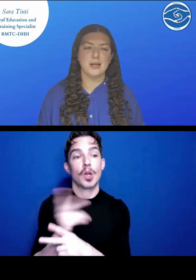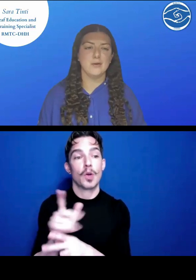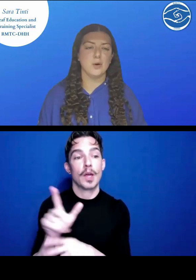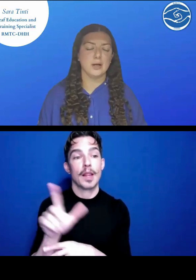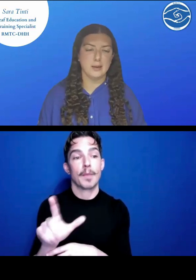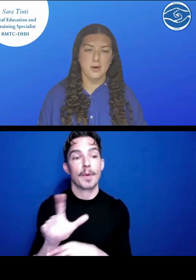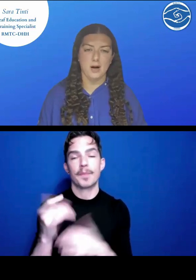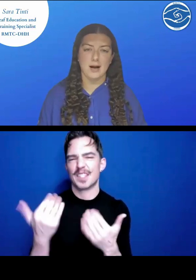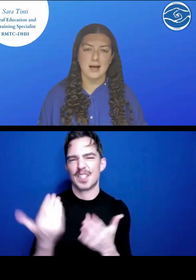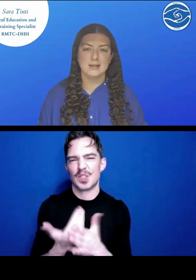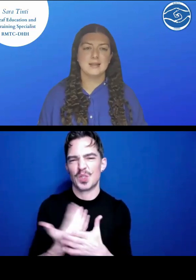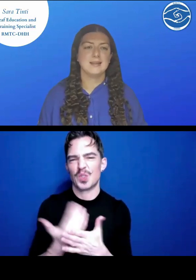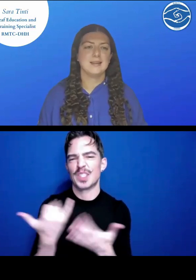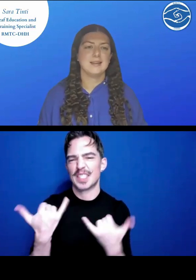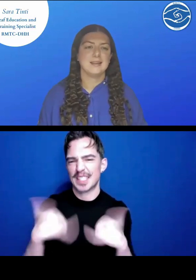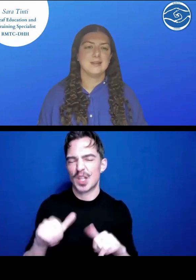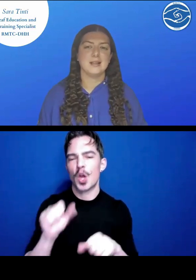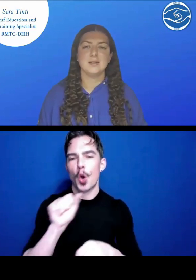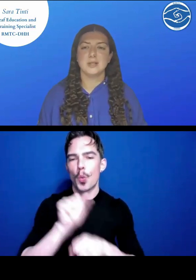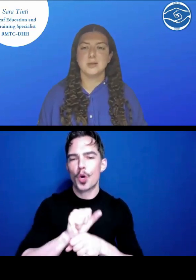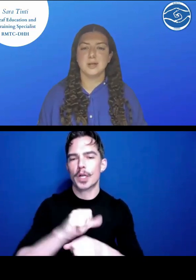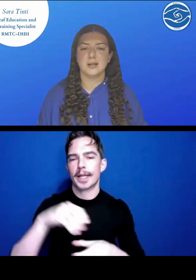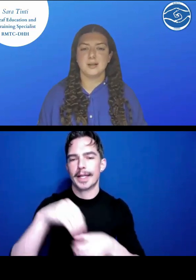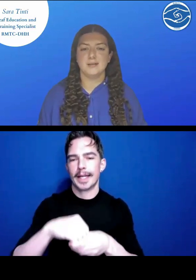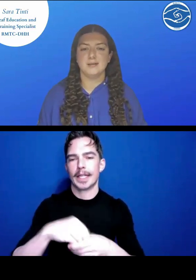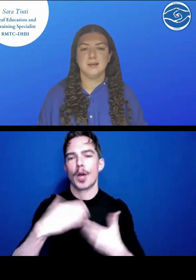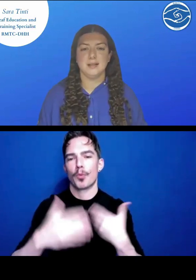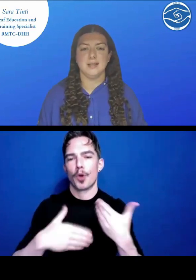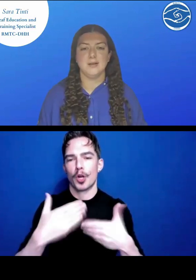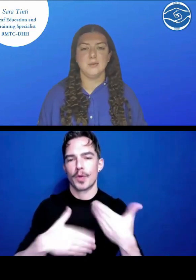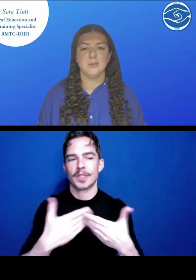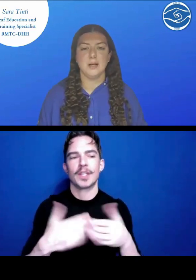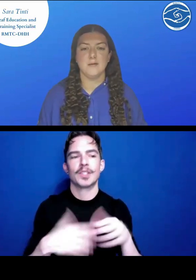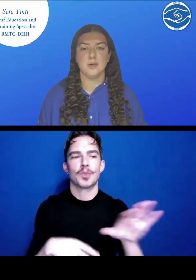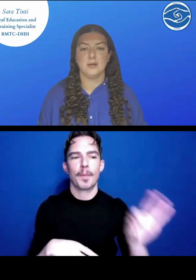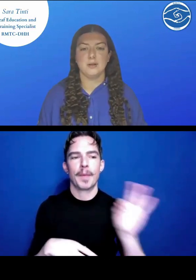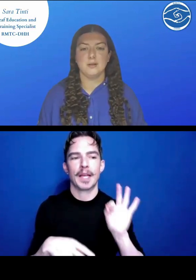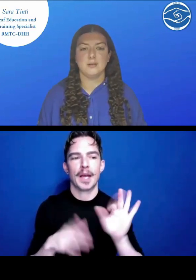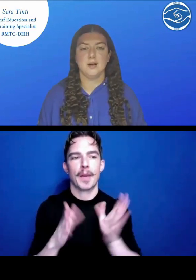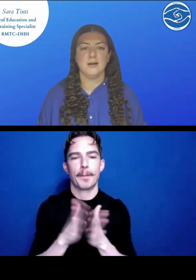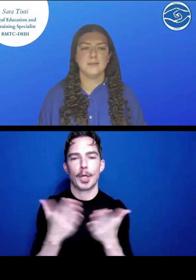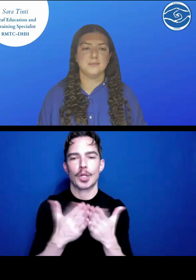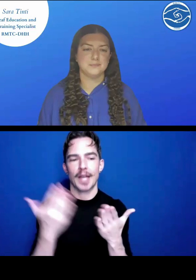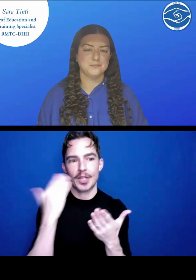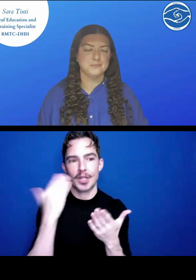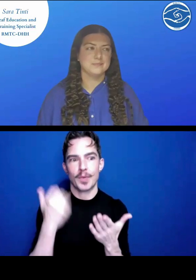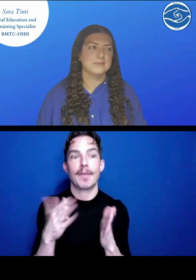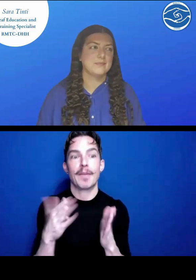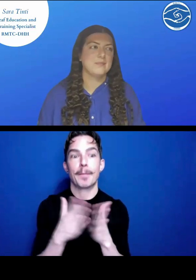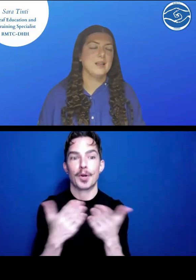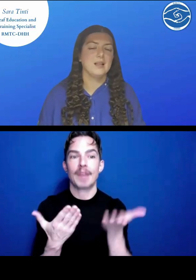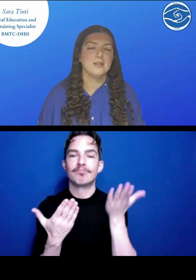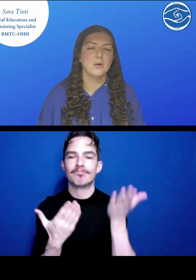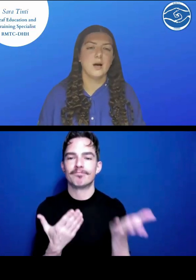little bit of a work in progress." Let's switch to book. I know we have books. All right. So,